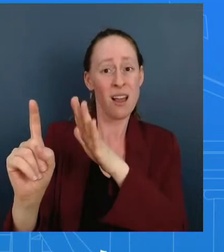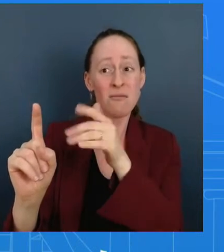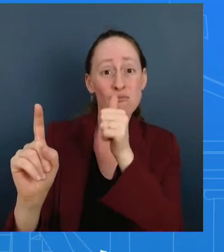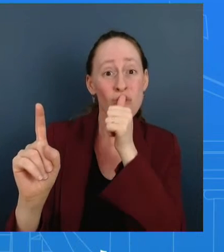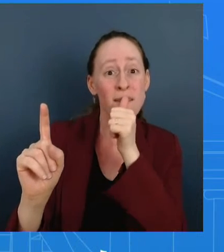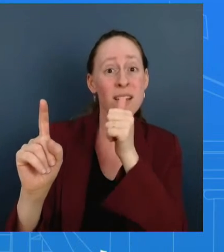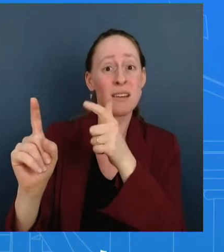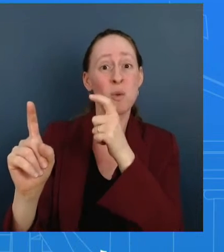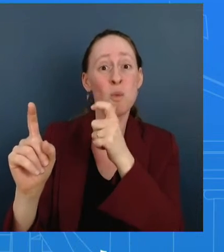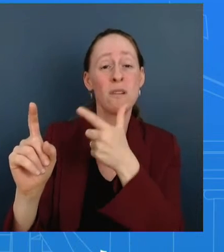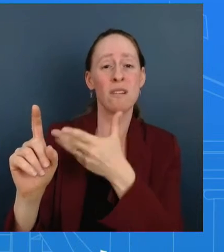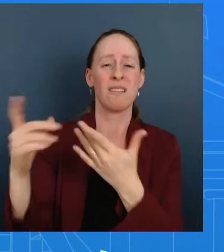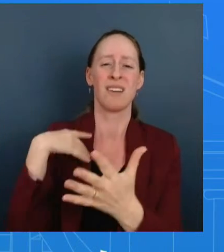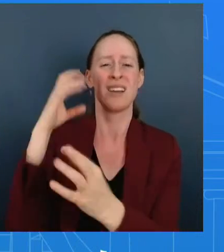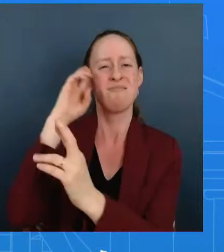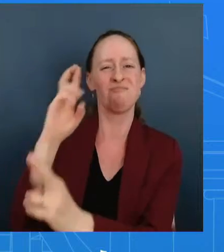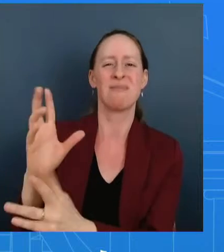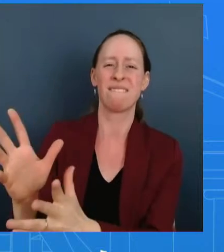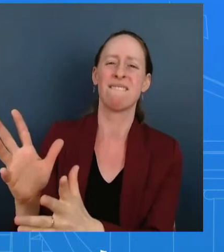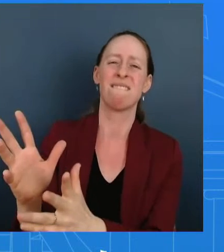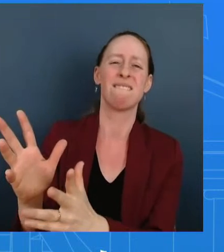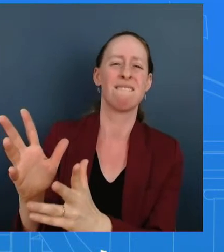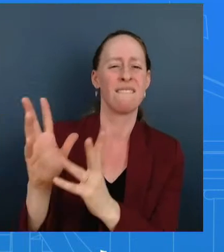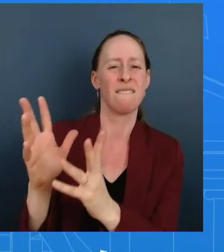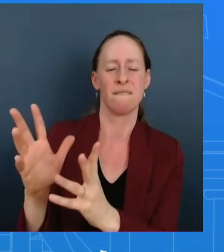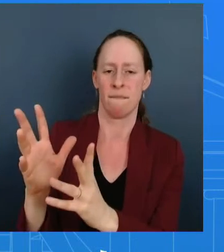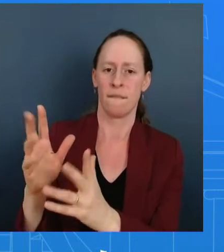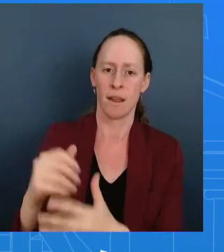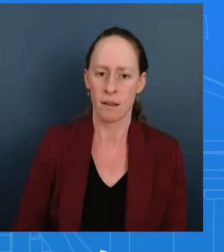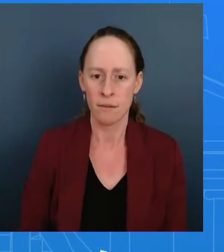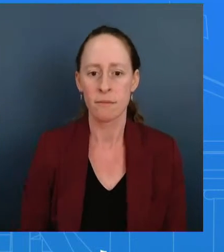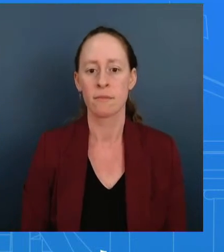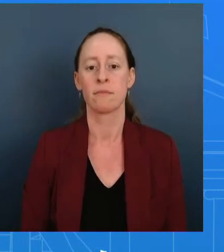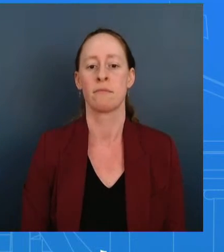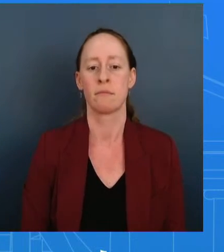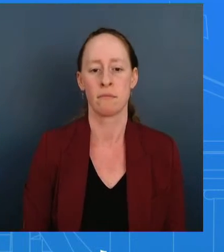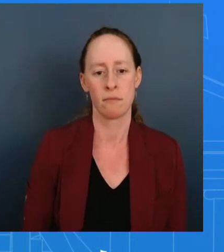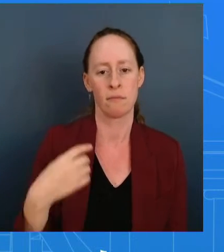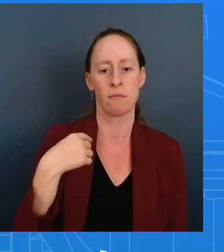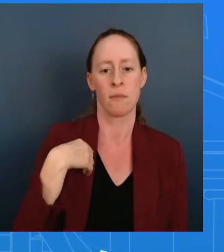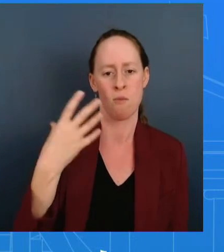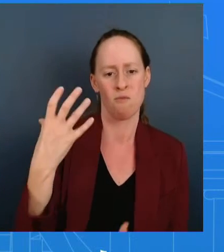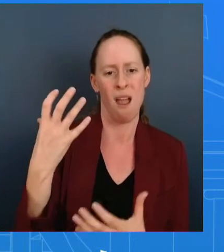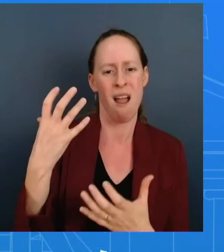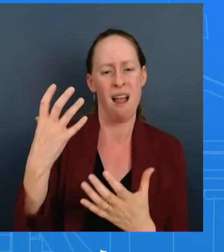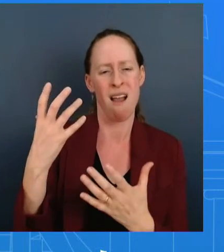and give them the measure of privacy that they deserve. The moment I say anything about any specialist,